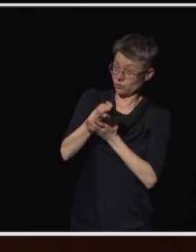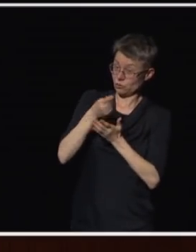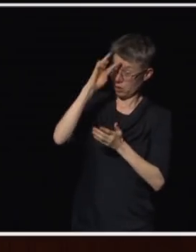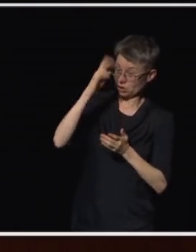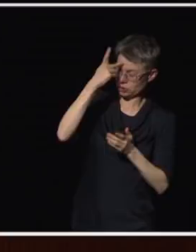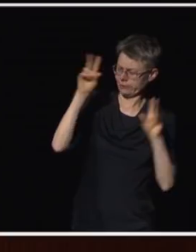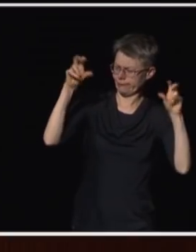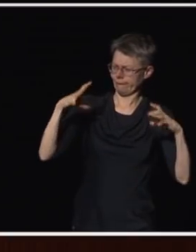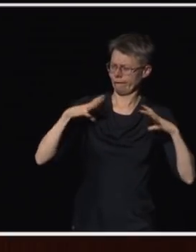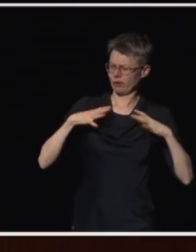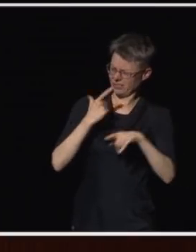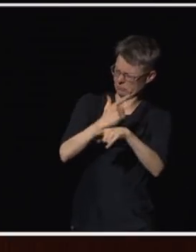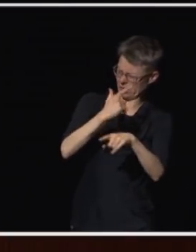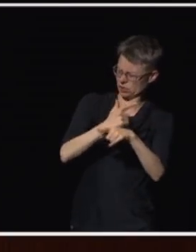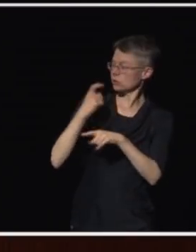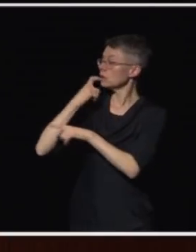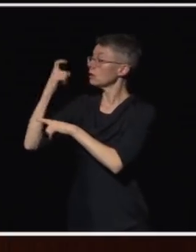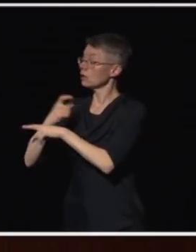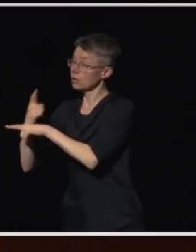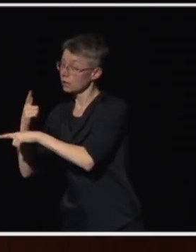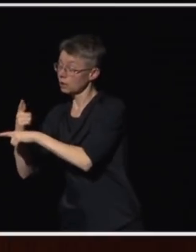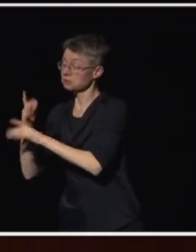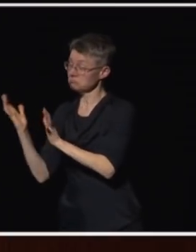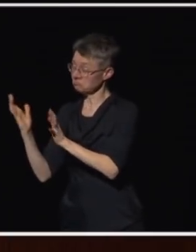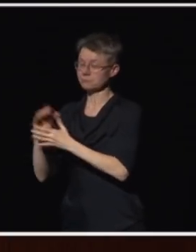Hi. I'm going to steer a hard left into Marvel.